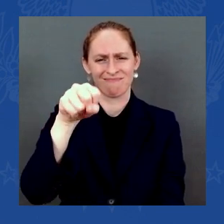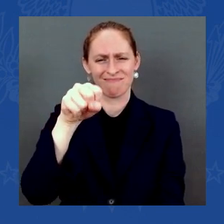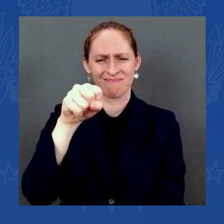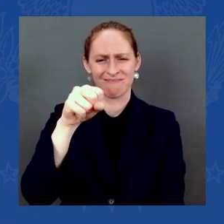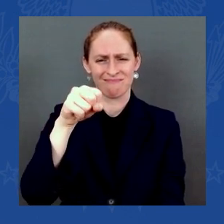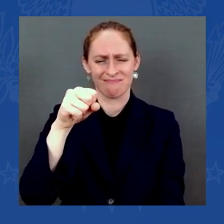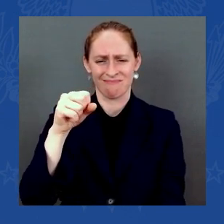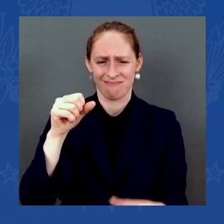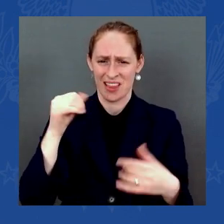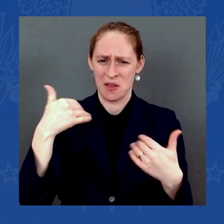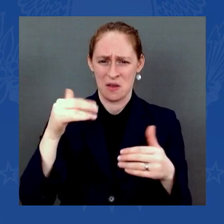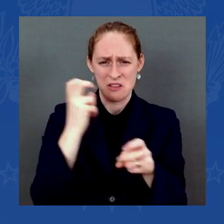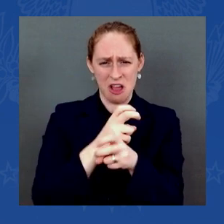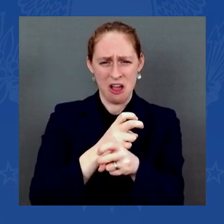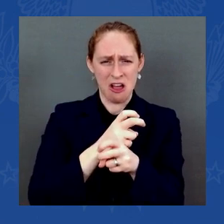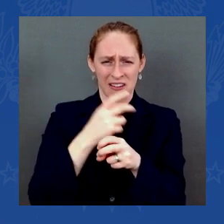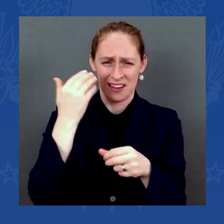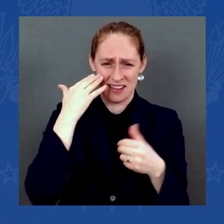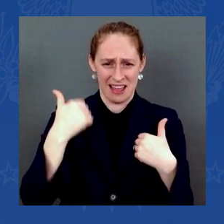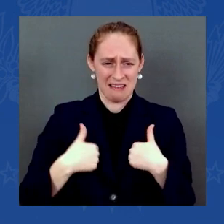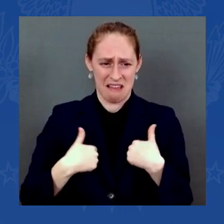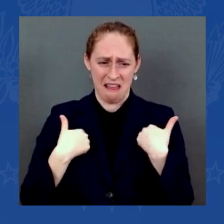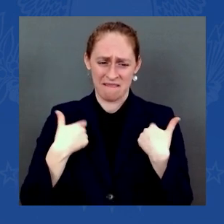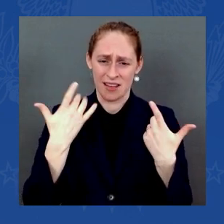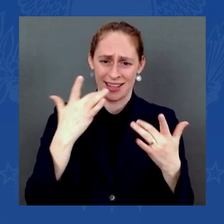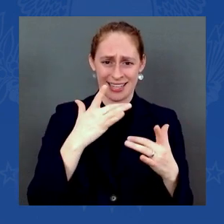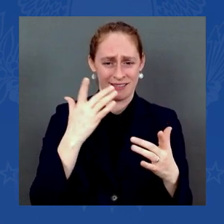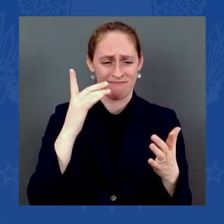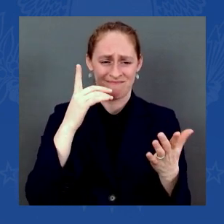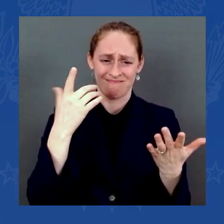there wouldn't be enough time, were -- they were told, I suspect.